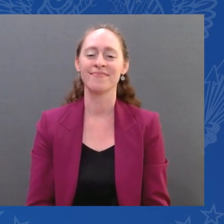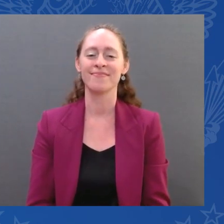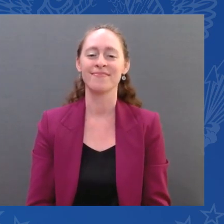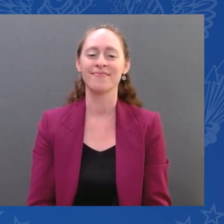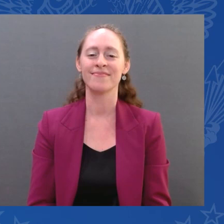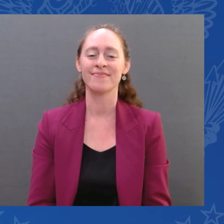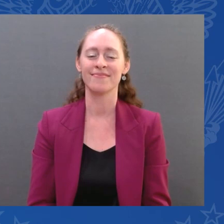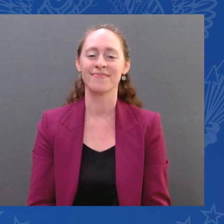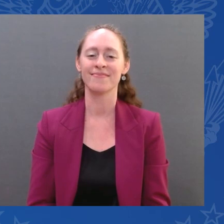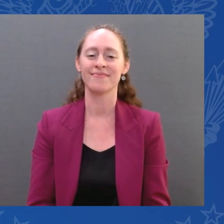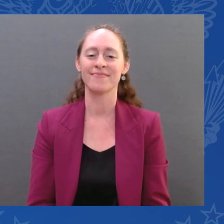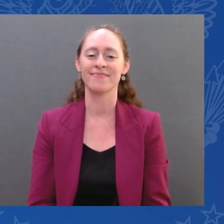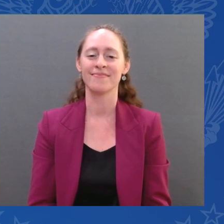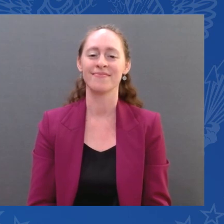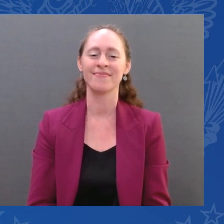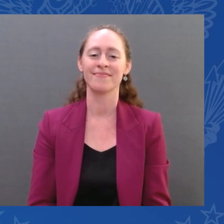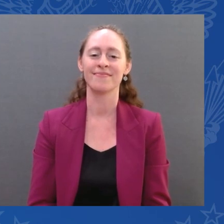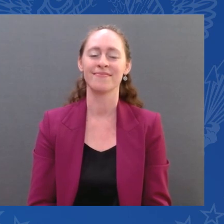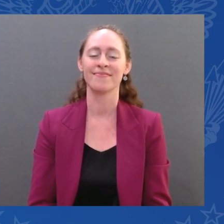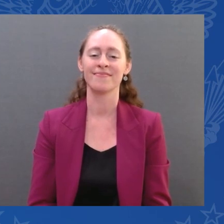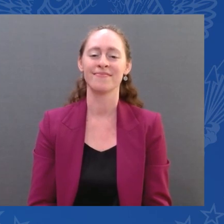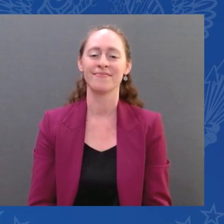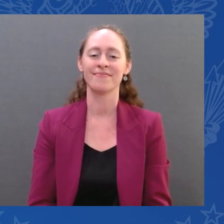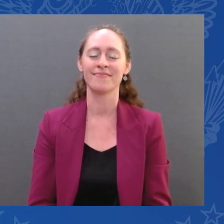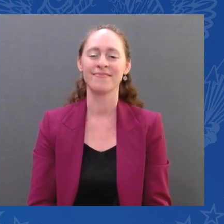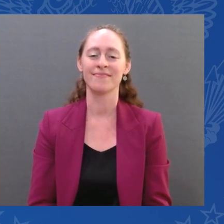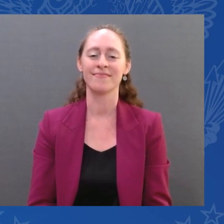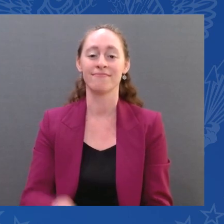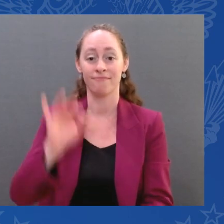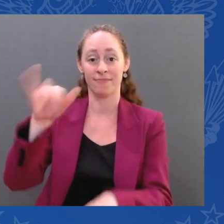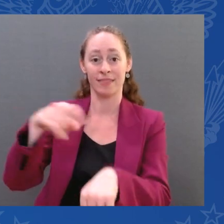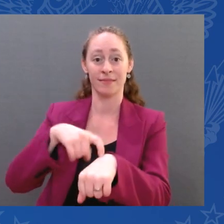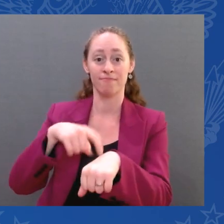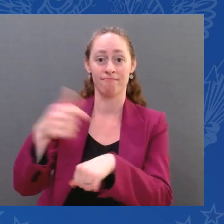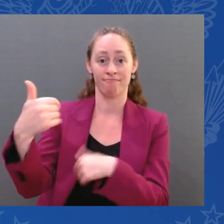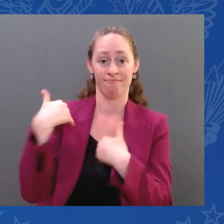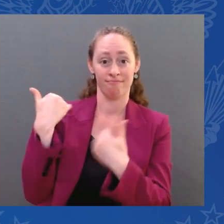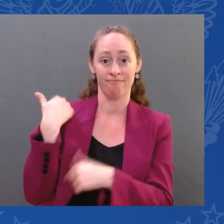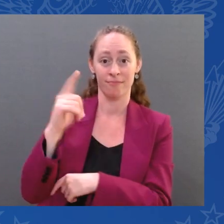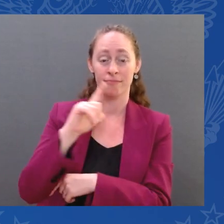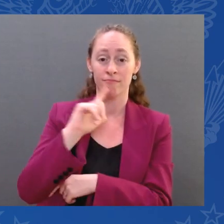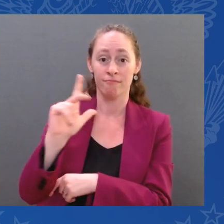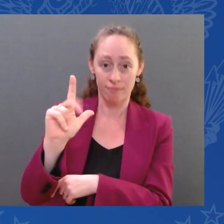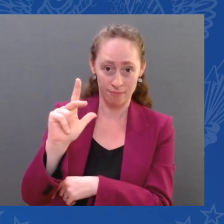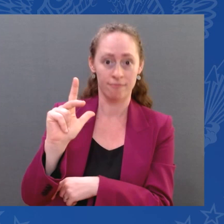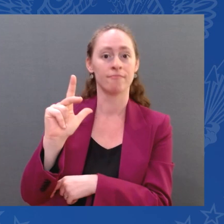top deputies warning her about the violence at the next stop of the Freedom Ride